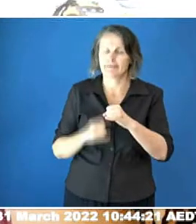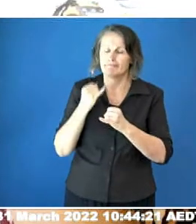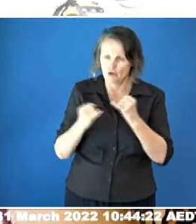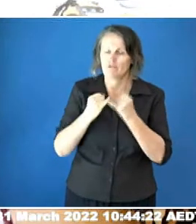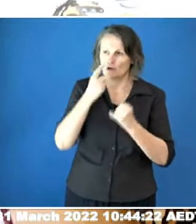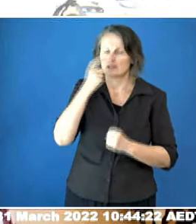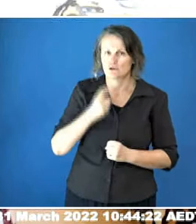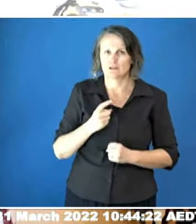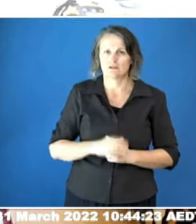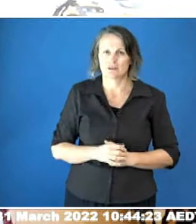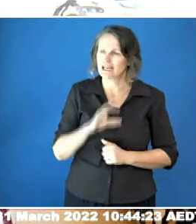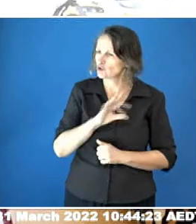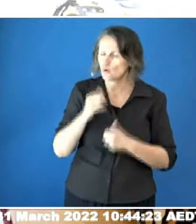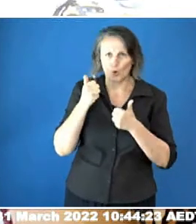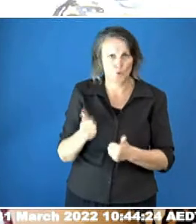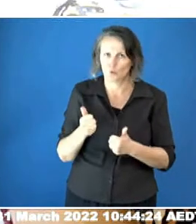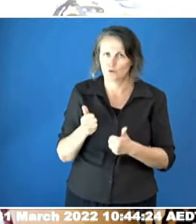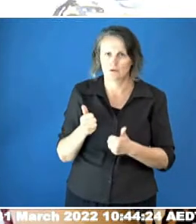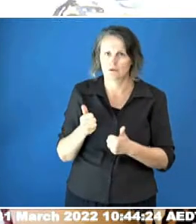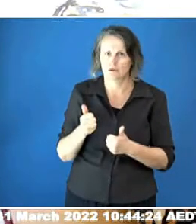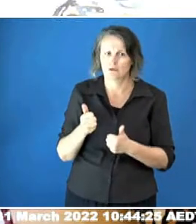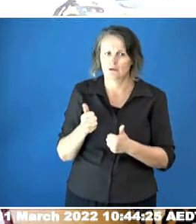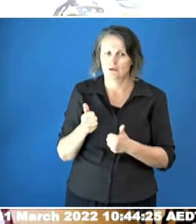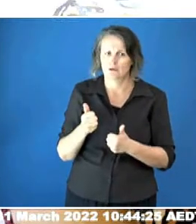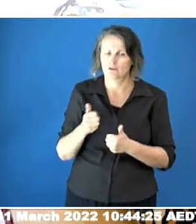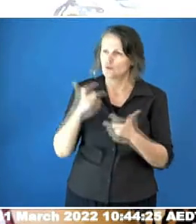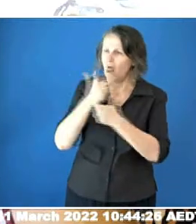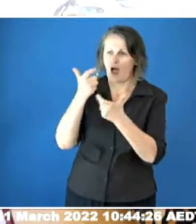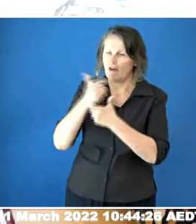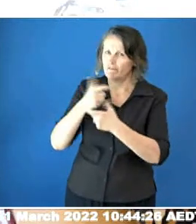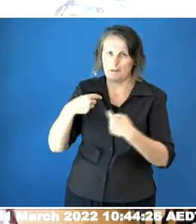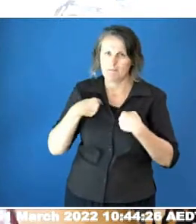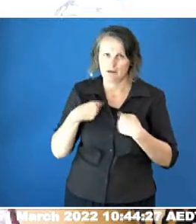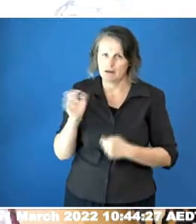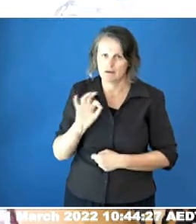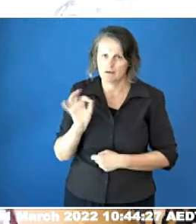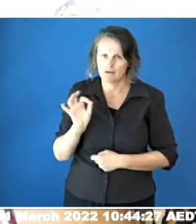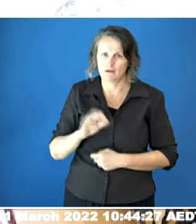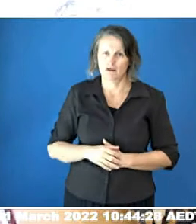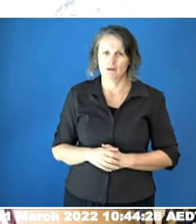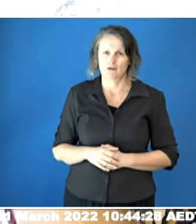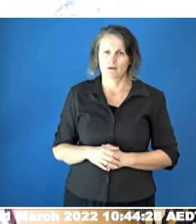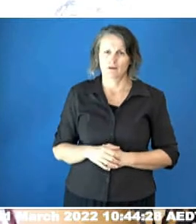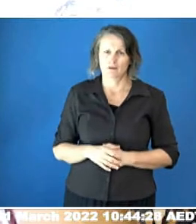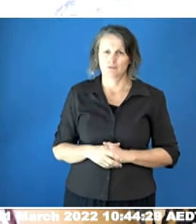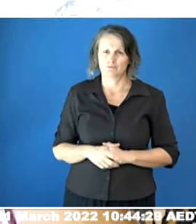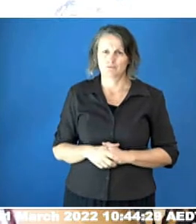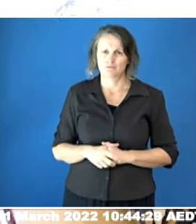It's not good getting laughed at, if you deal with -- properly.